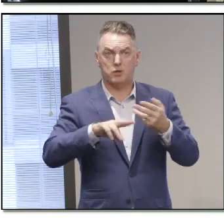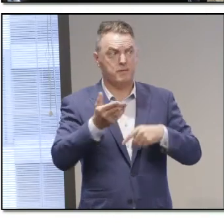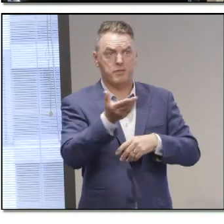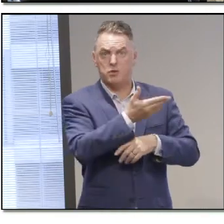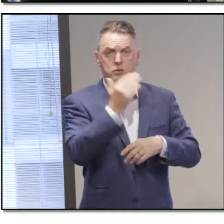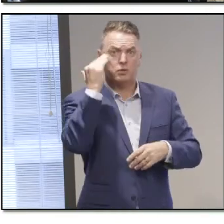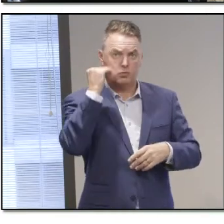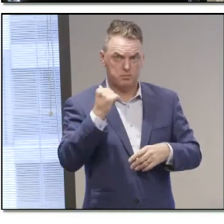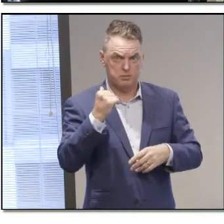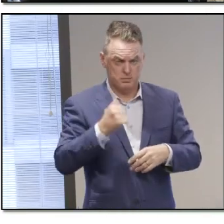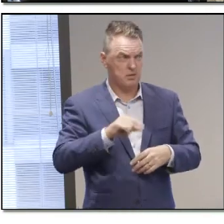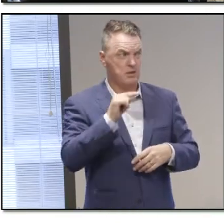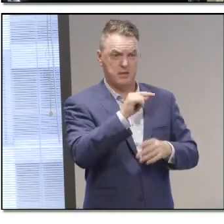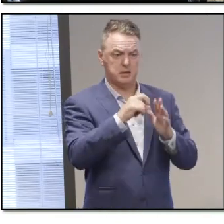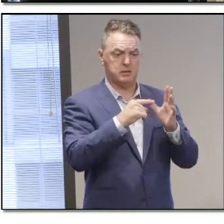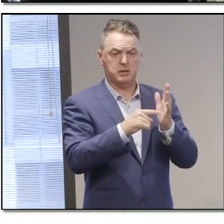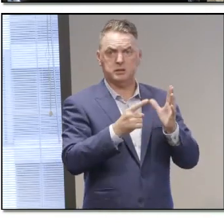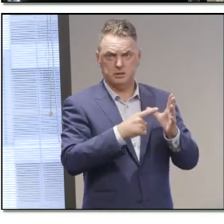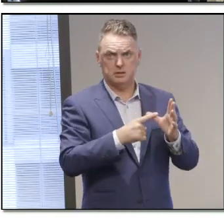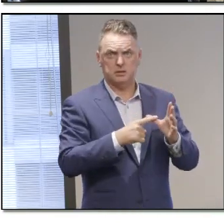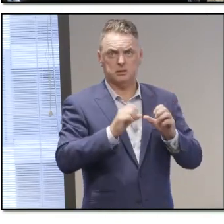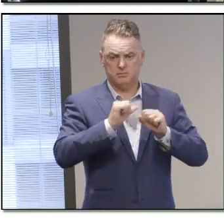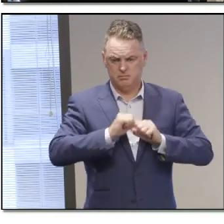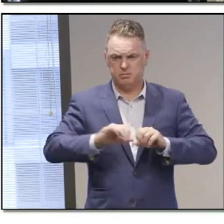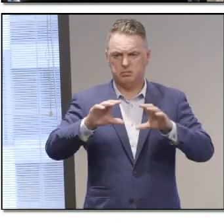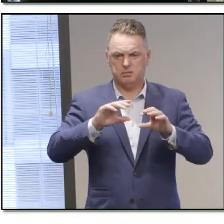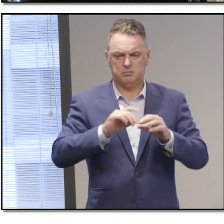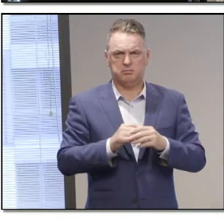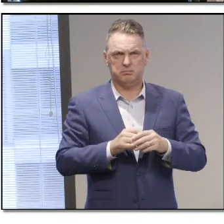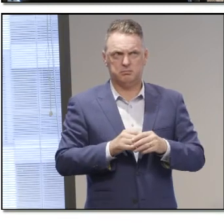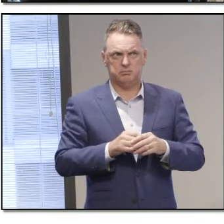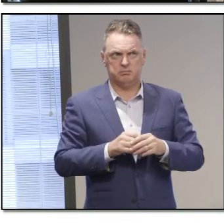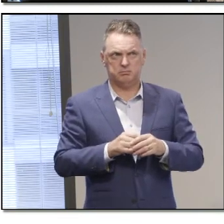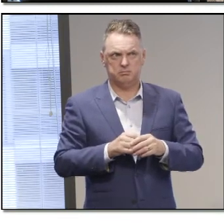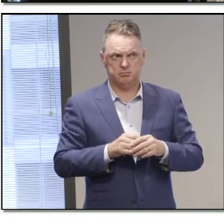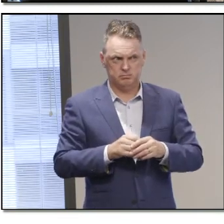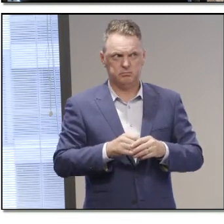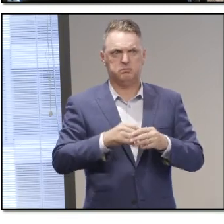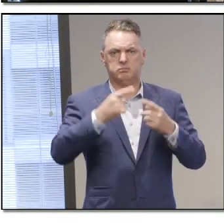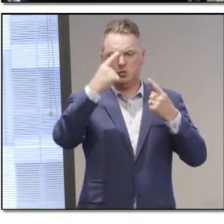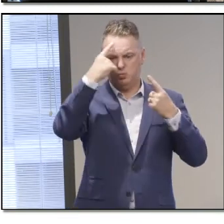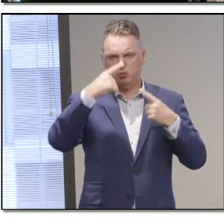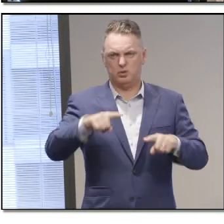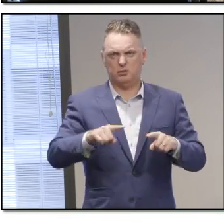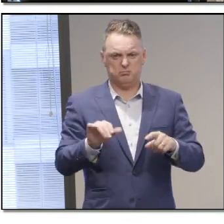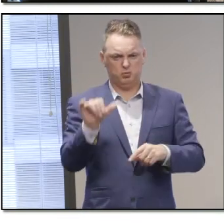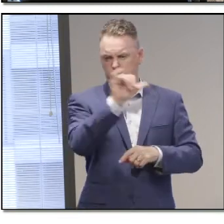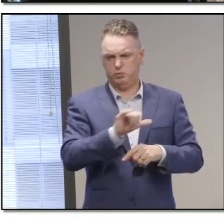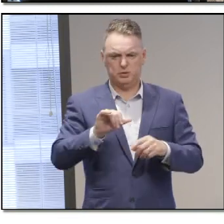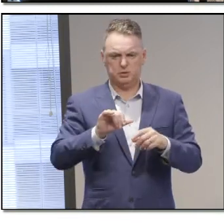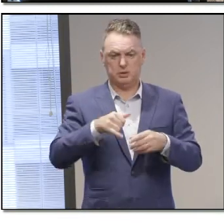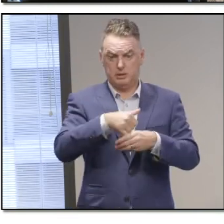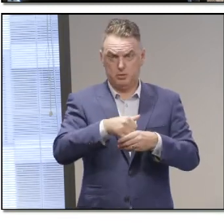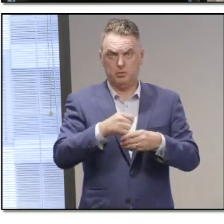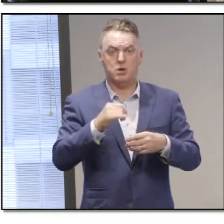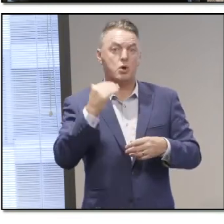these data by the quintiles of the chemicals, these women here with the lowest chemical levels,